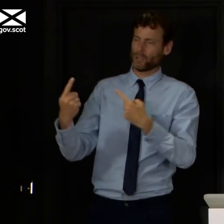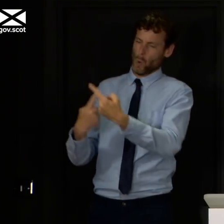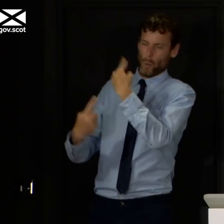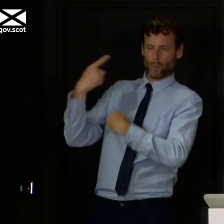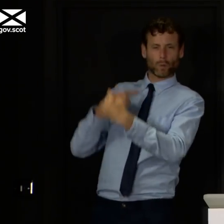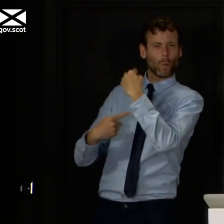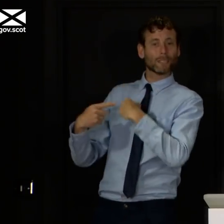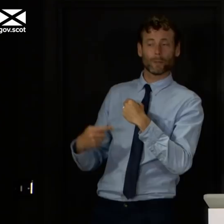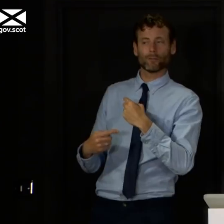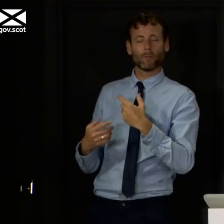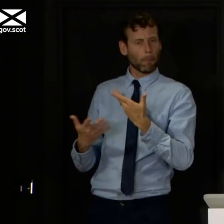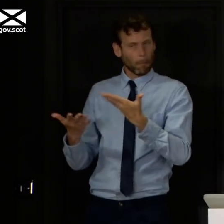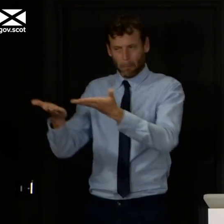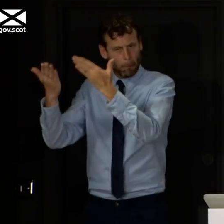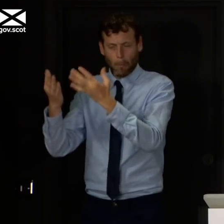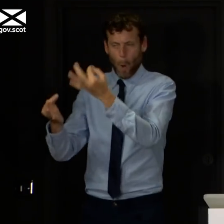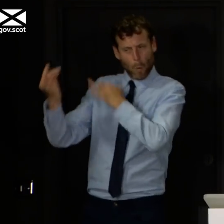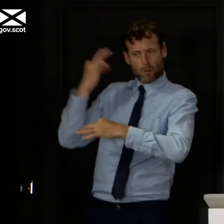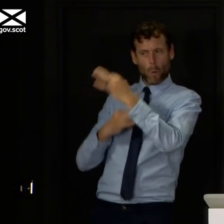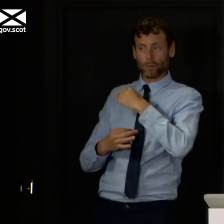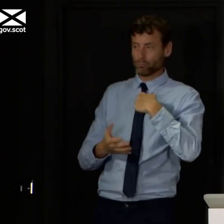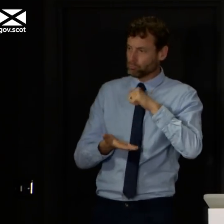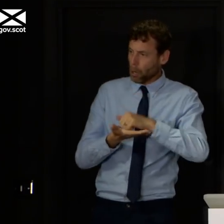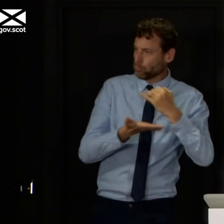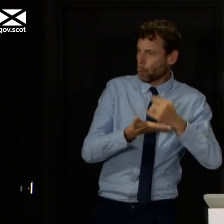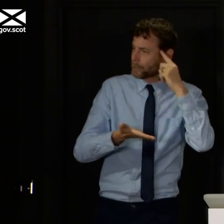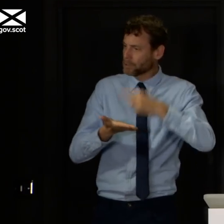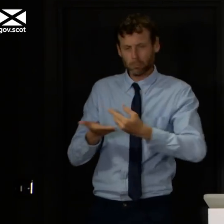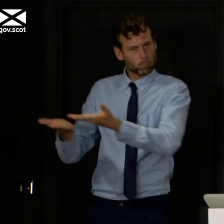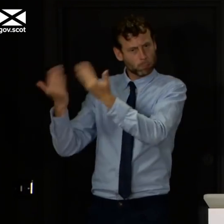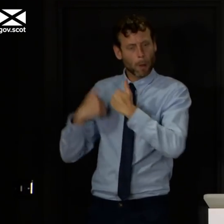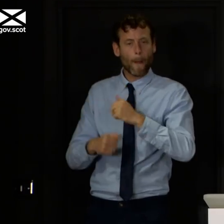but I hope everybody in a time of severe crisis like this would understand that none of these